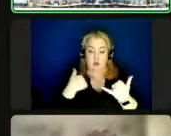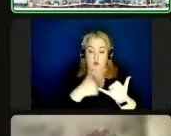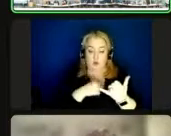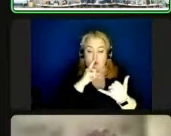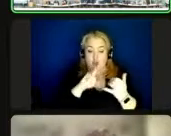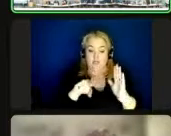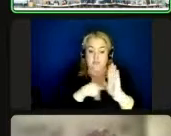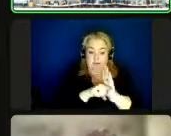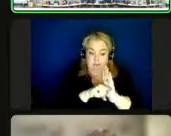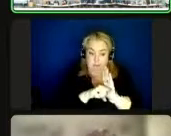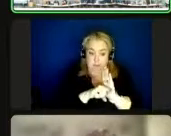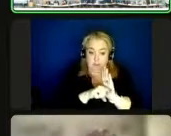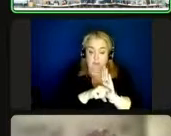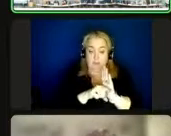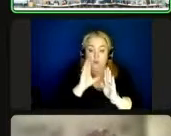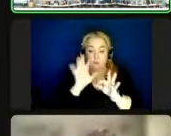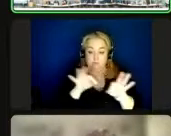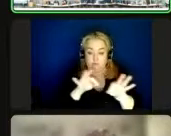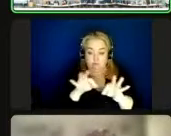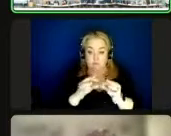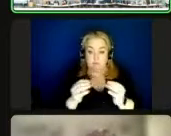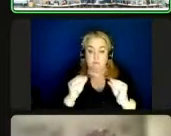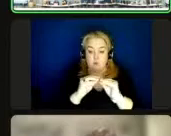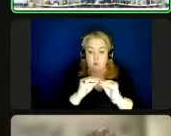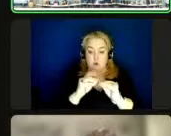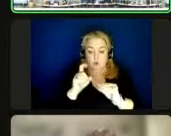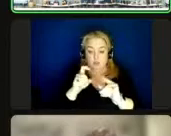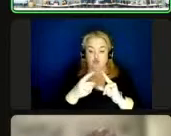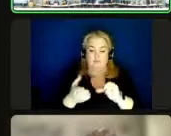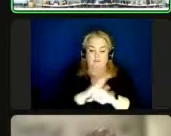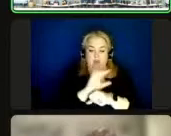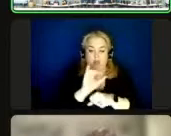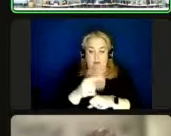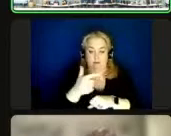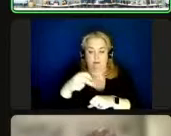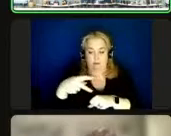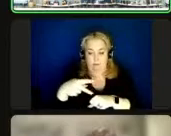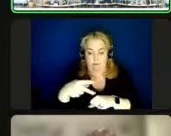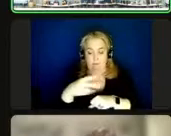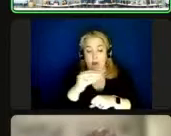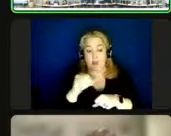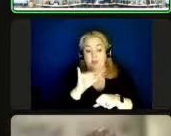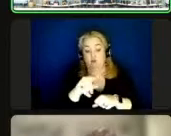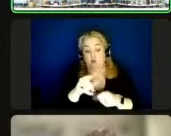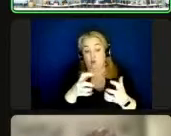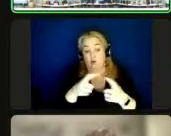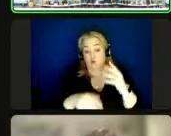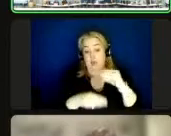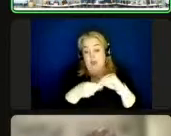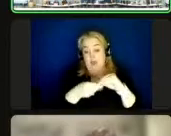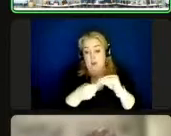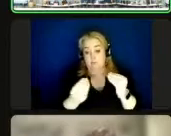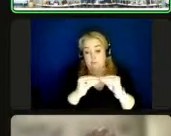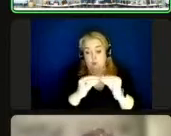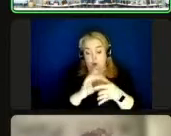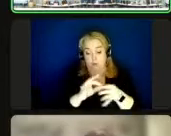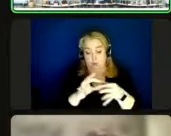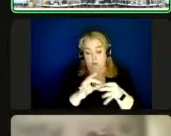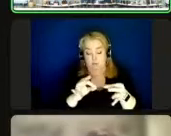OTHER OPTIONS. AND THAT'S JUST BASICALLY THE LEVEL OF SERVICE RIGHT NOW